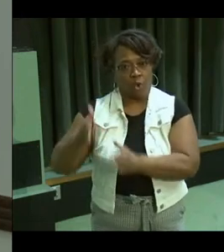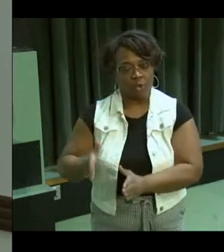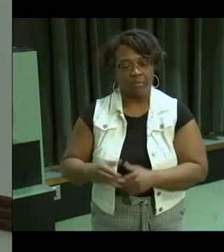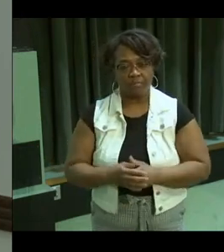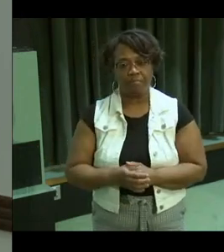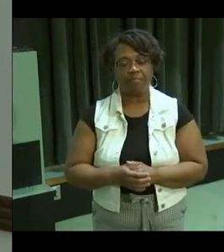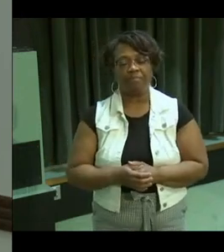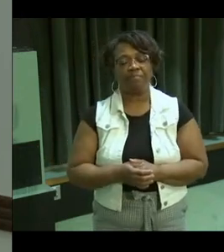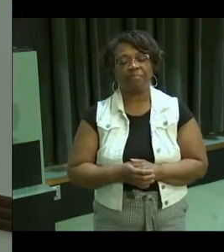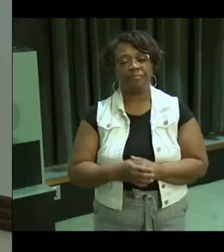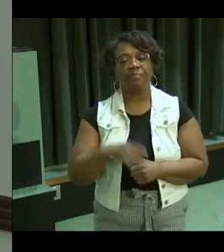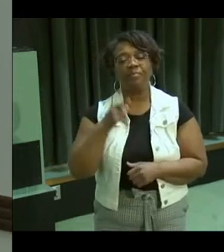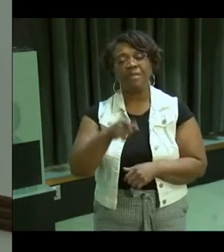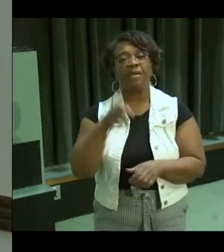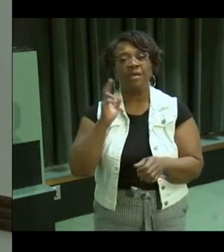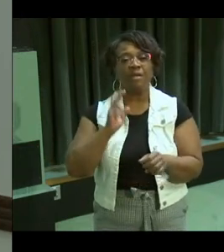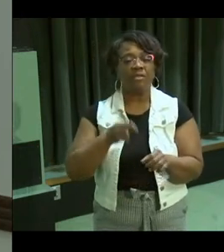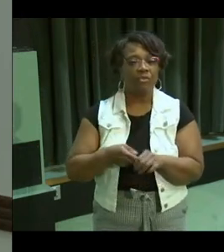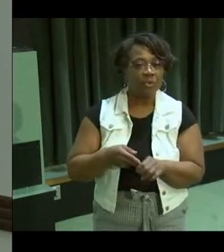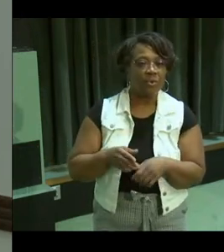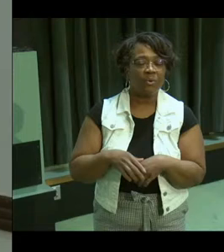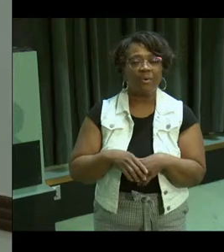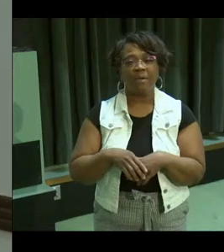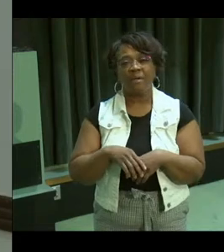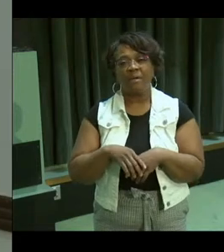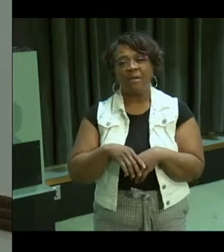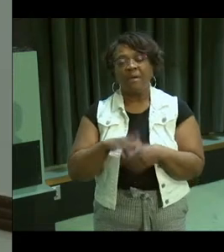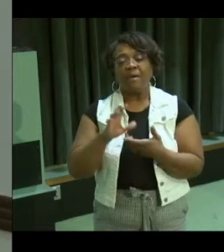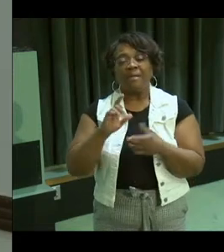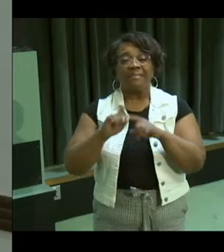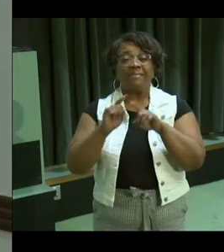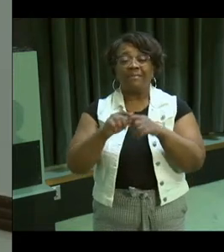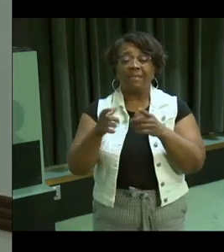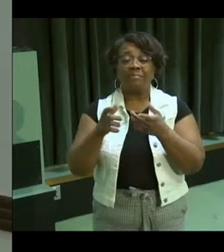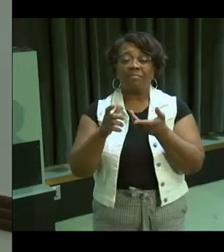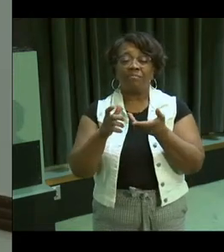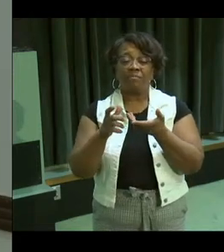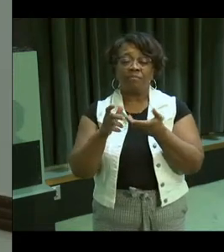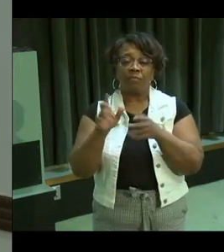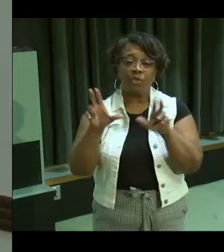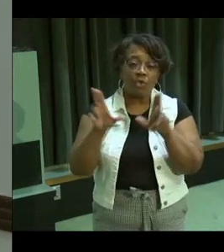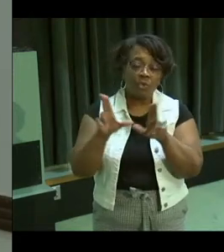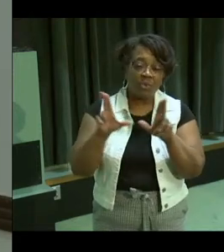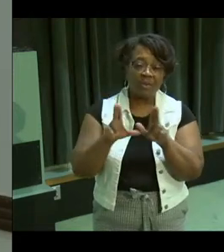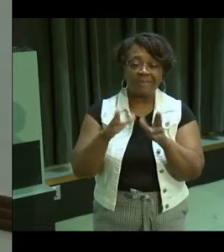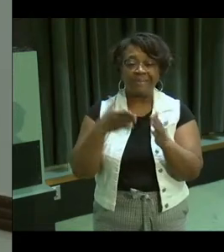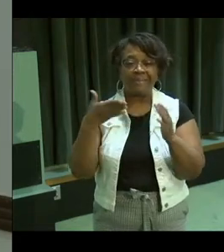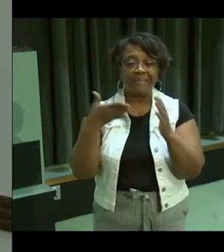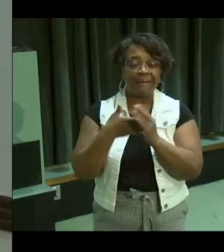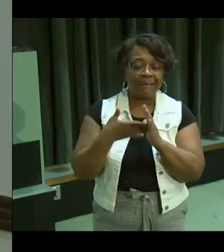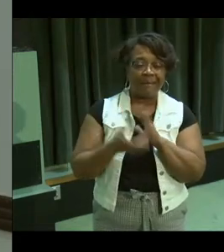workers of Service Employees International Union 1877, in